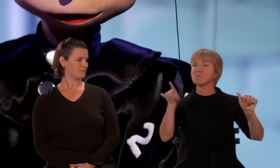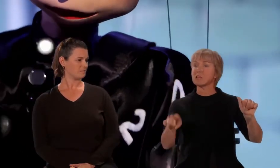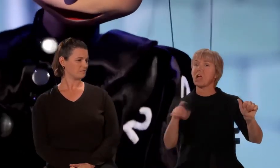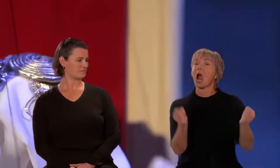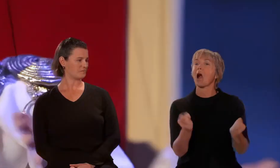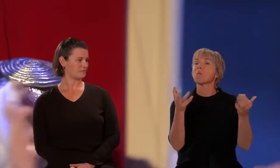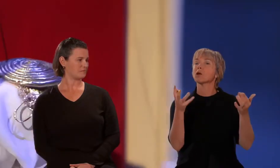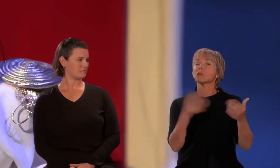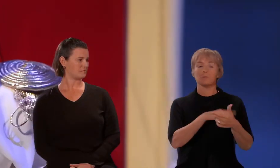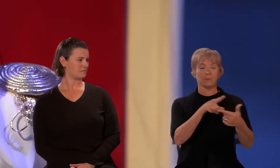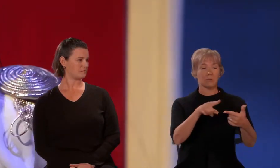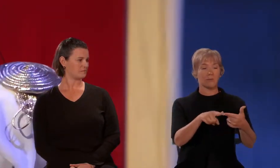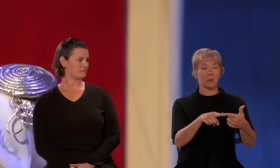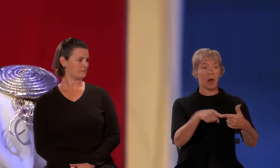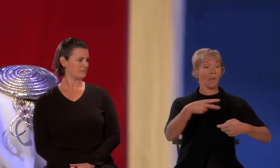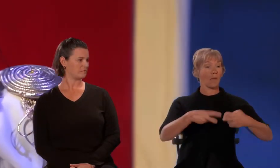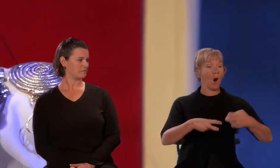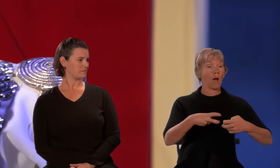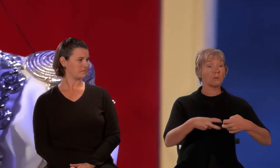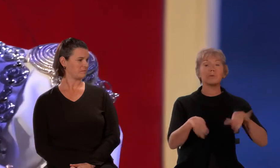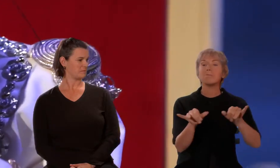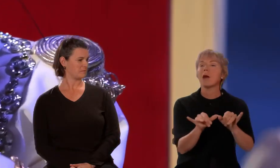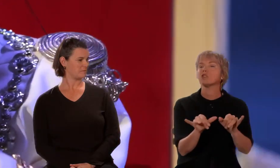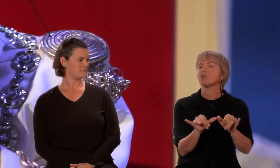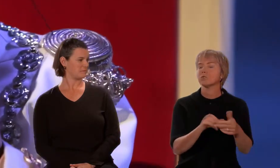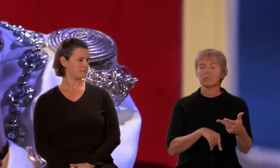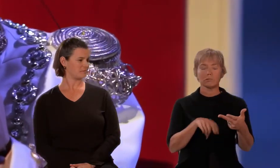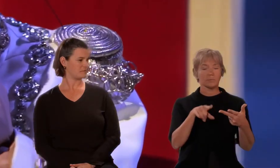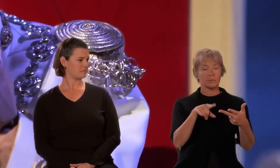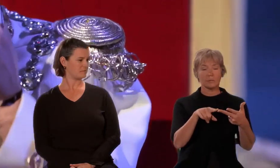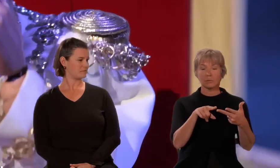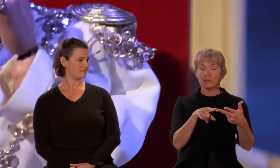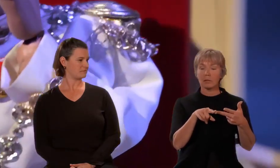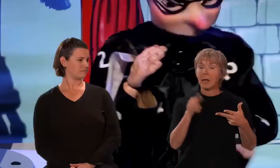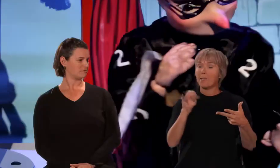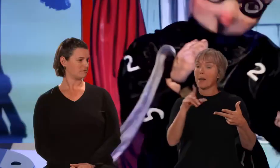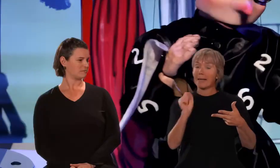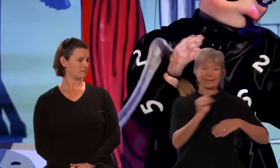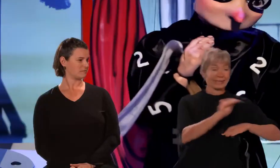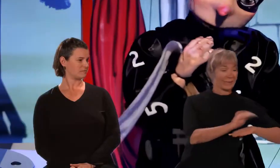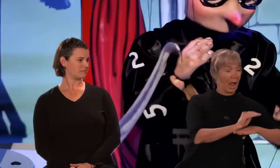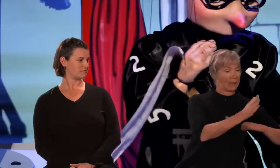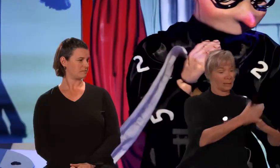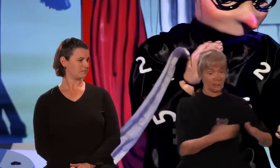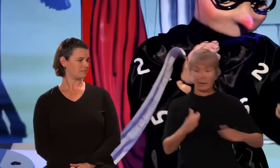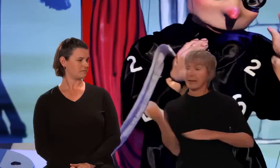the horns of dilemma were measured by me, the miles between night and the end of a day,